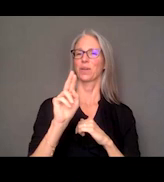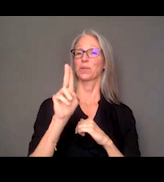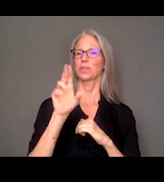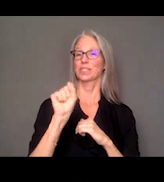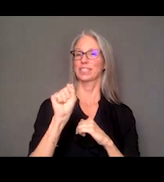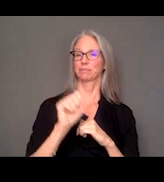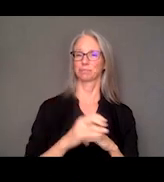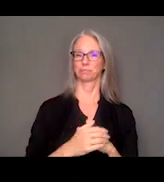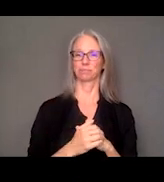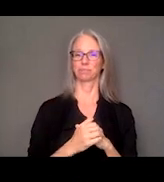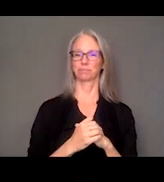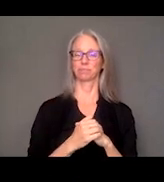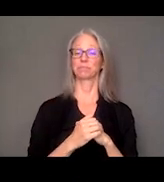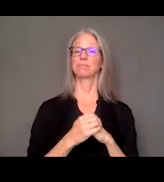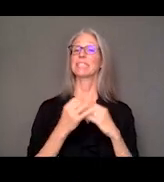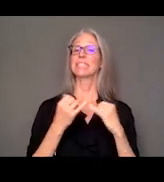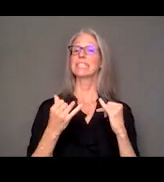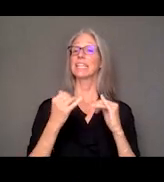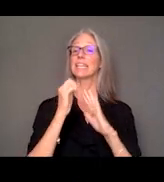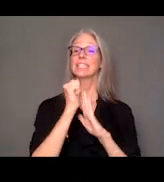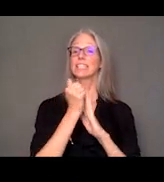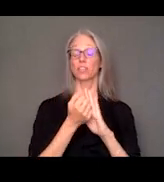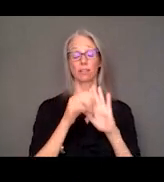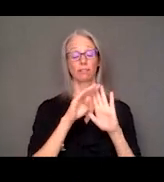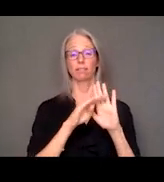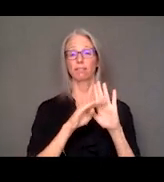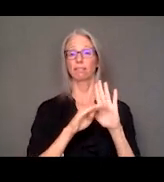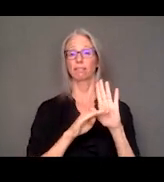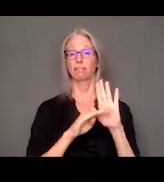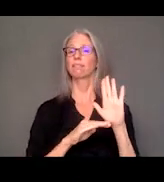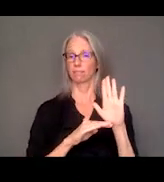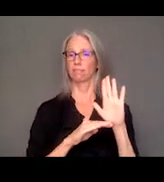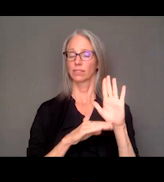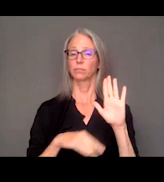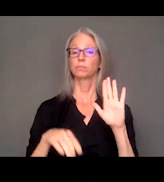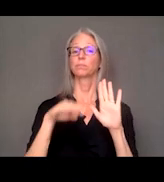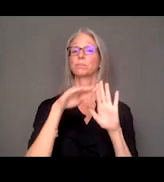Today's agenda I wanted to cover several topics starting from the issue of accessibility.